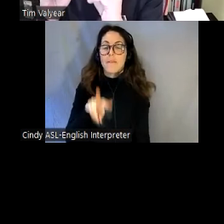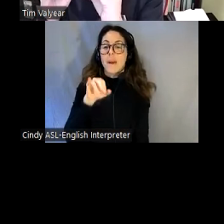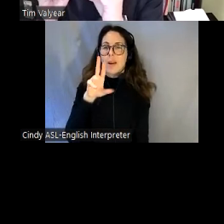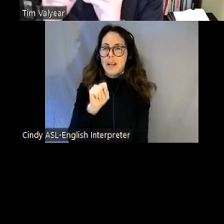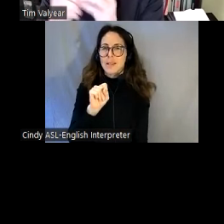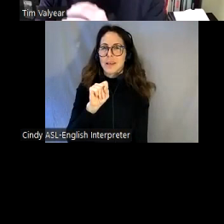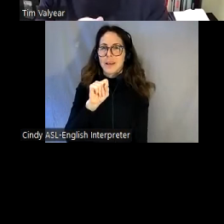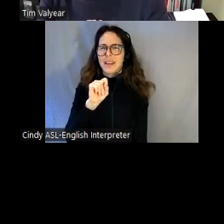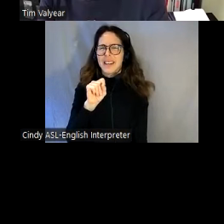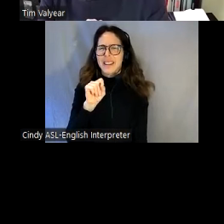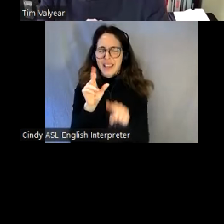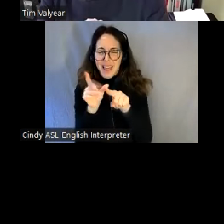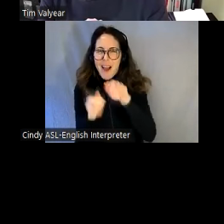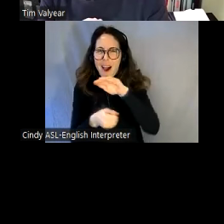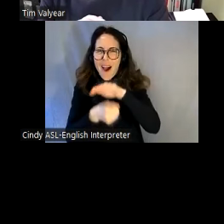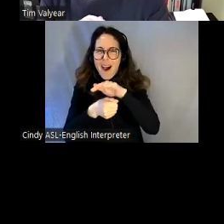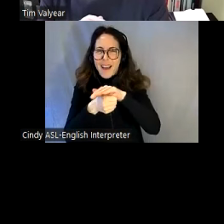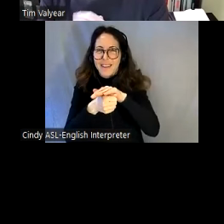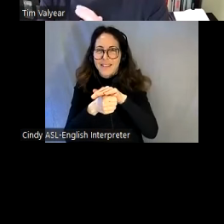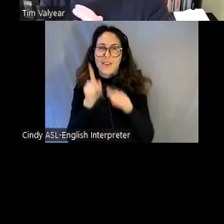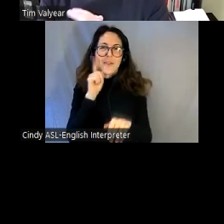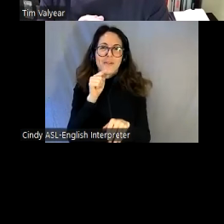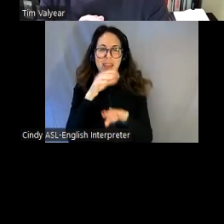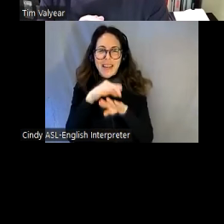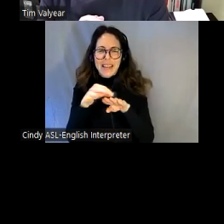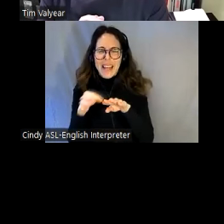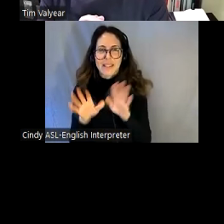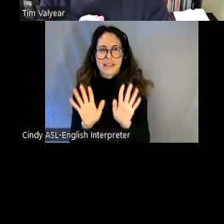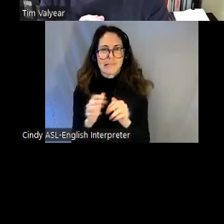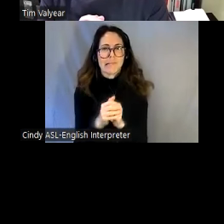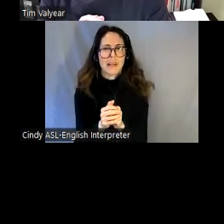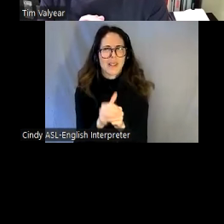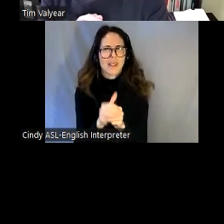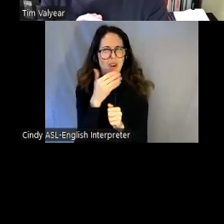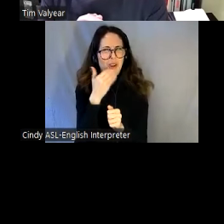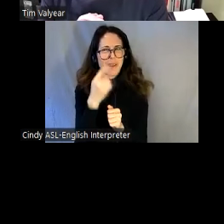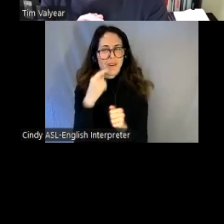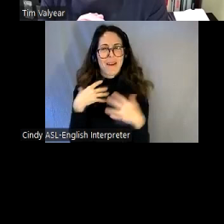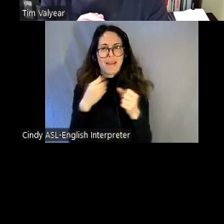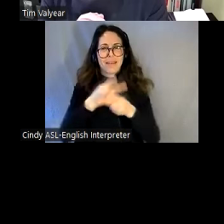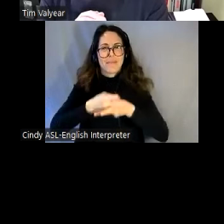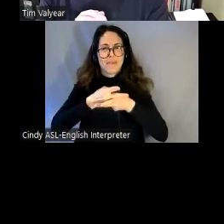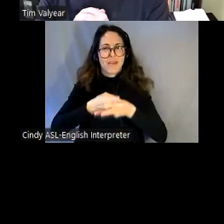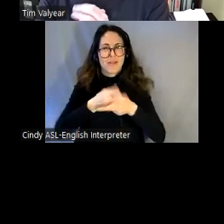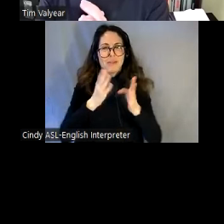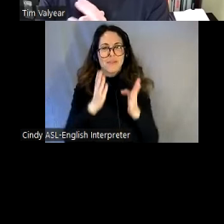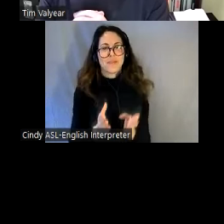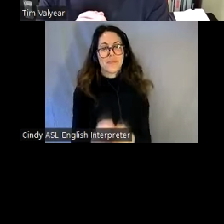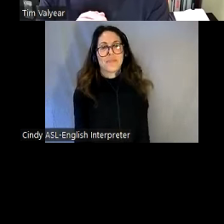someone has artificial nails or nail extensions or chipped nails. Bacteria and viruss love to grow in those